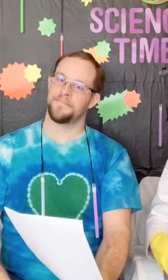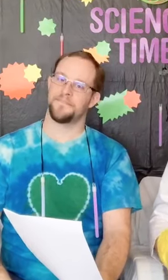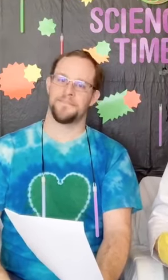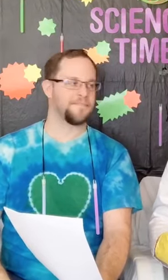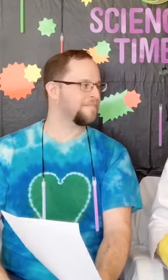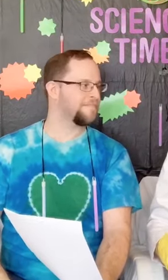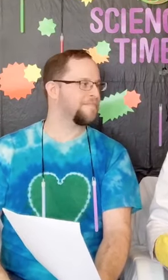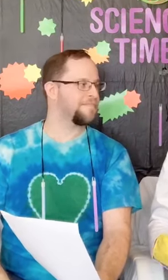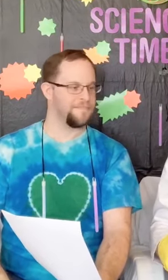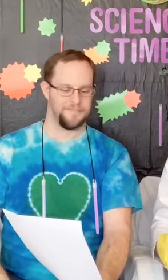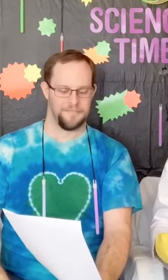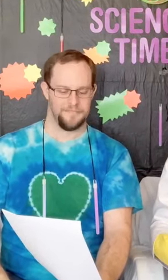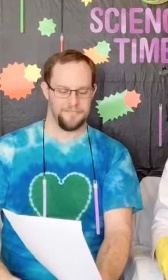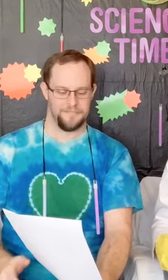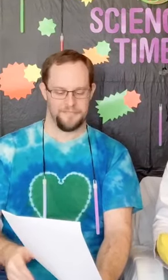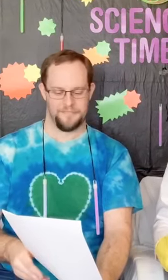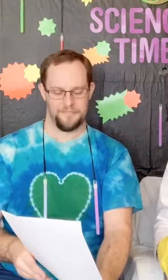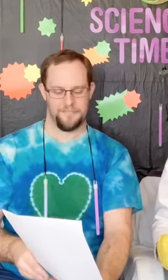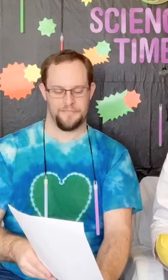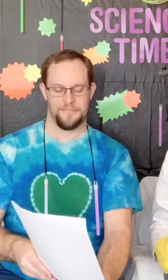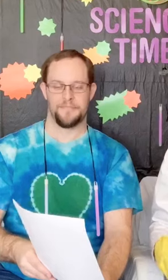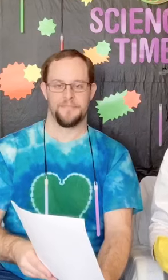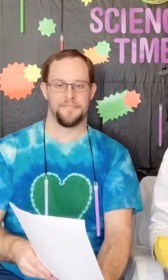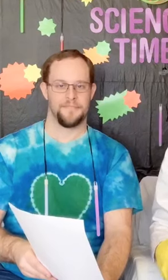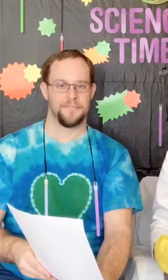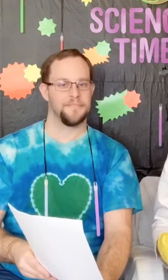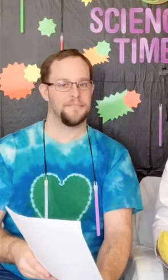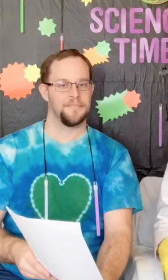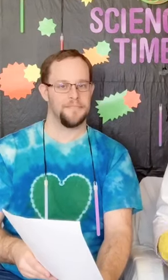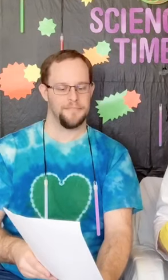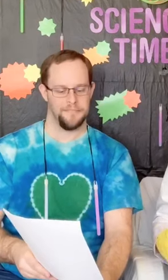I climbed aboard his hand and went on the journey of a germ!